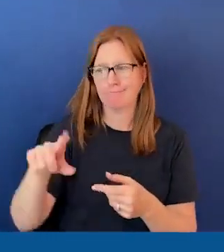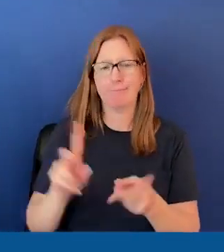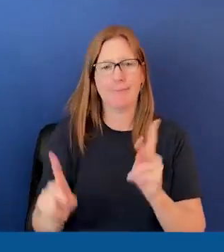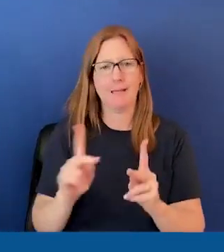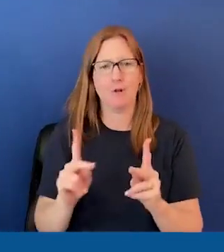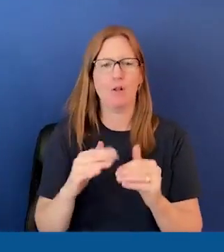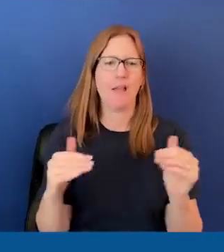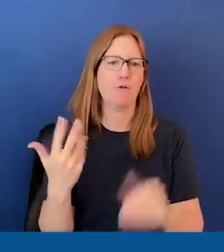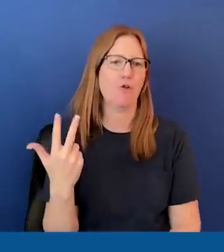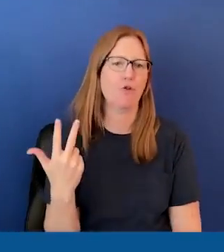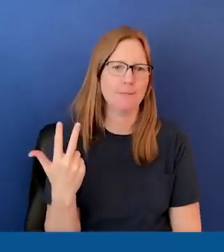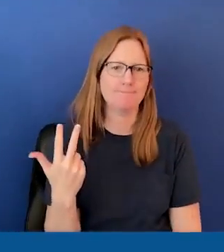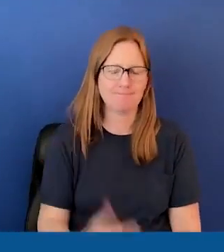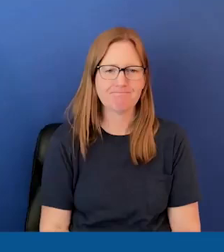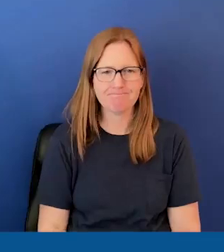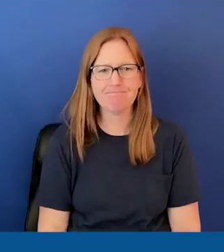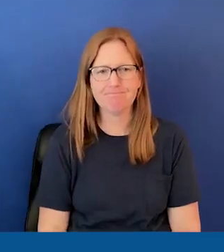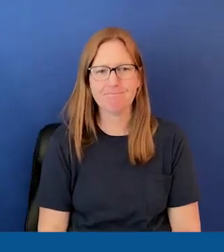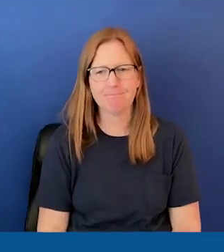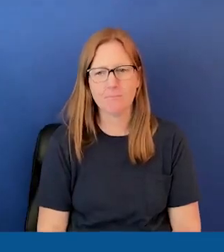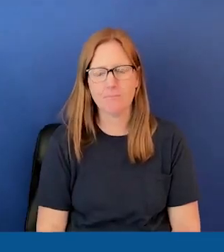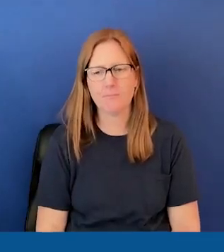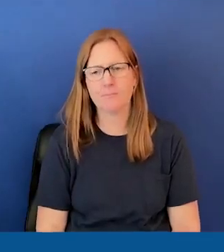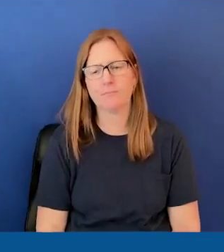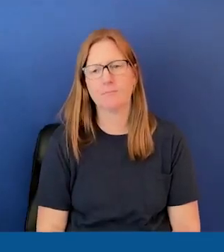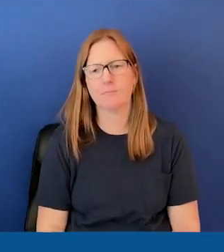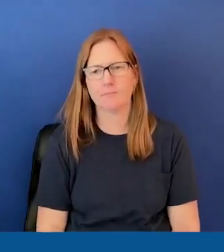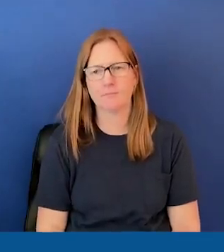level three, level for readiness